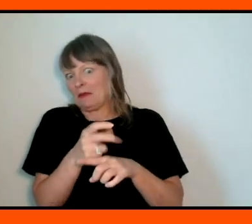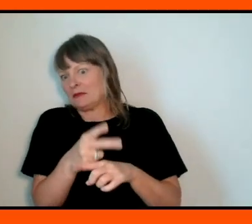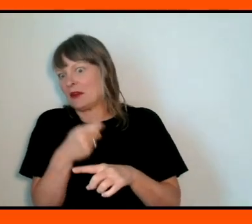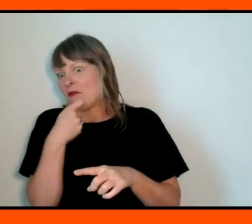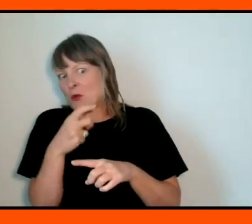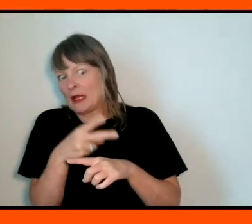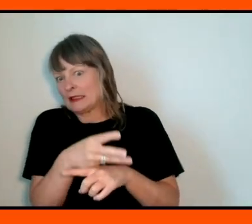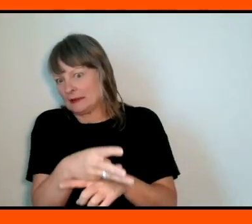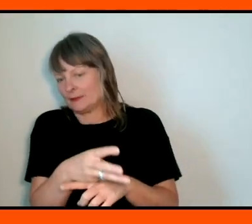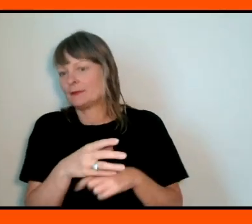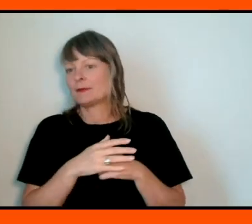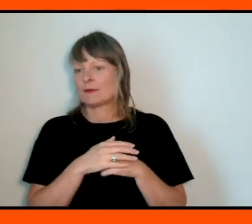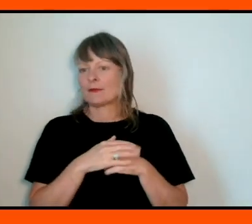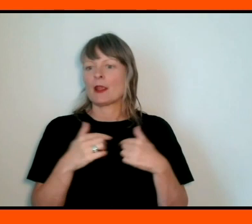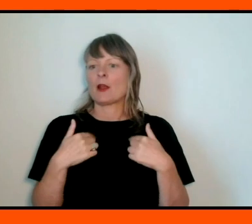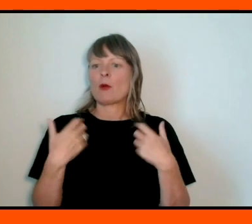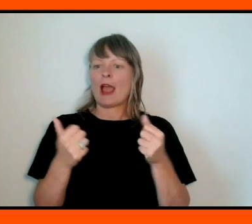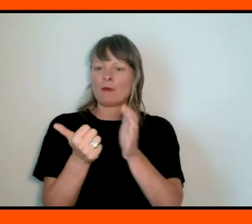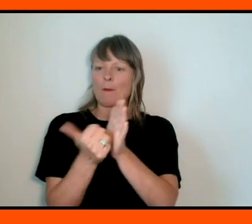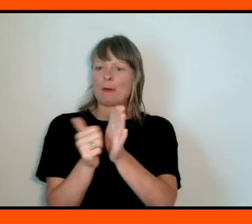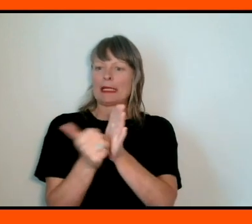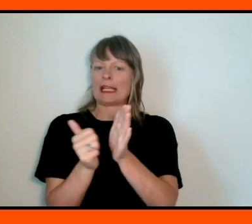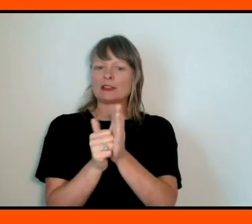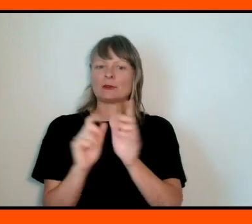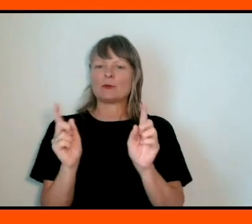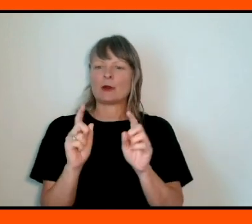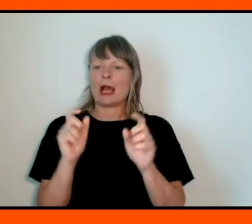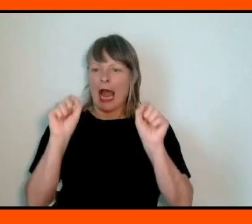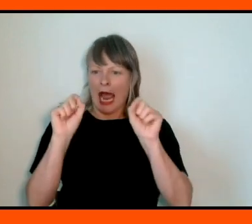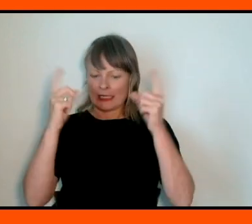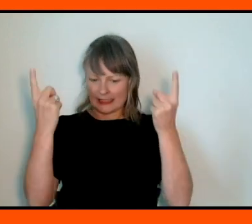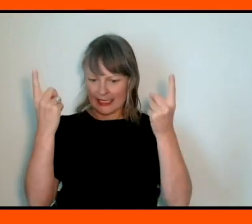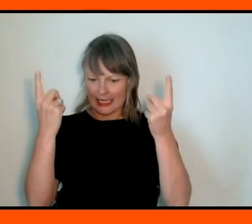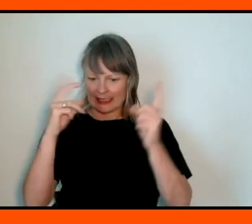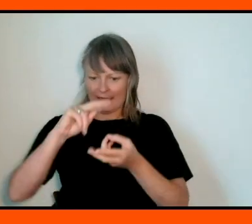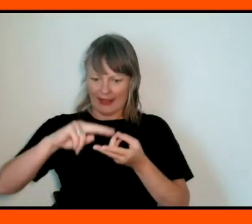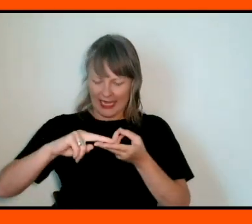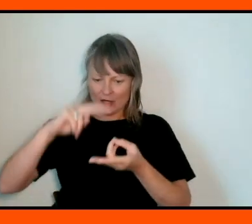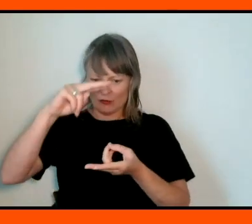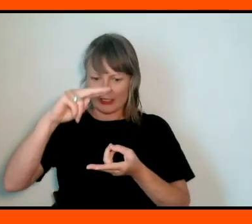We have a publication on understanding the increase in Aboriginal and Torres Strait Islander counts